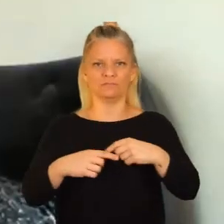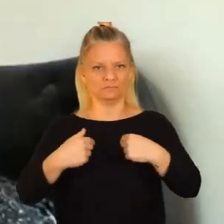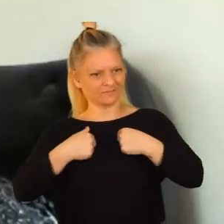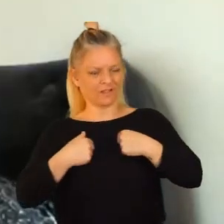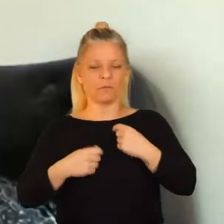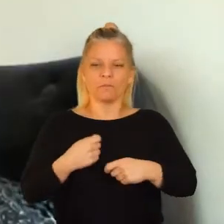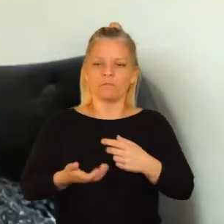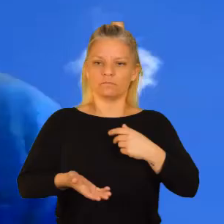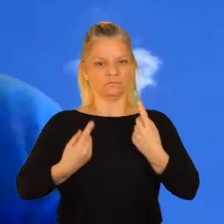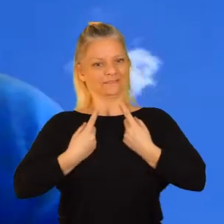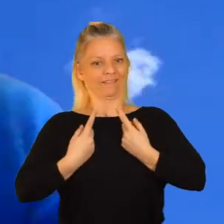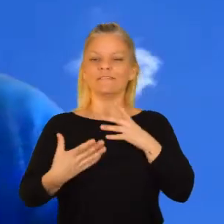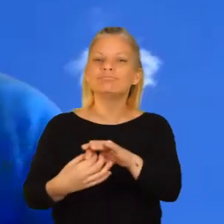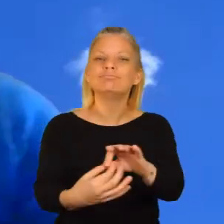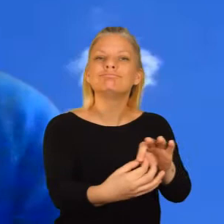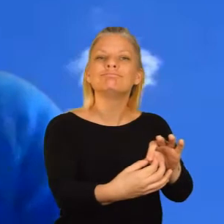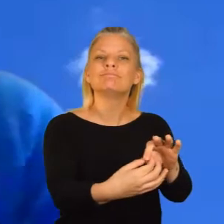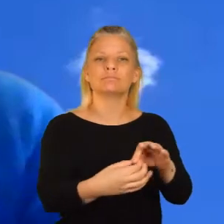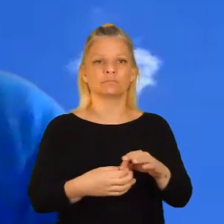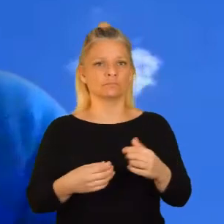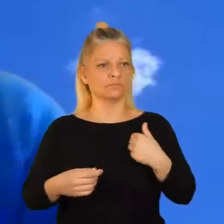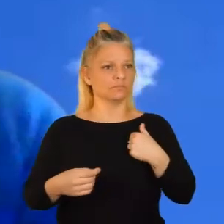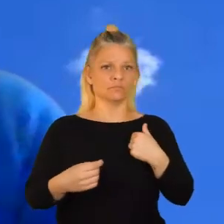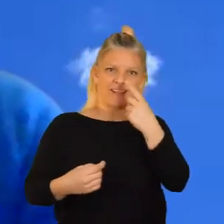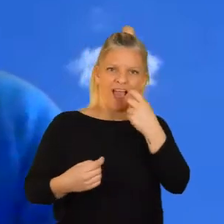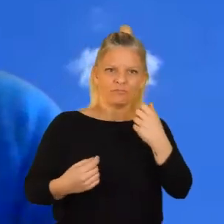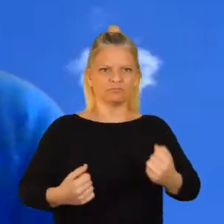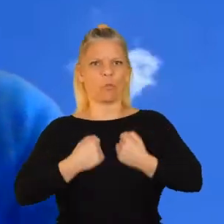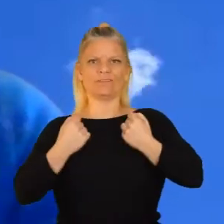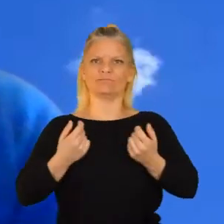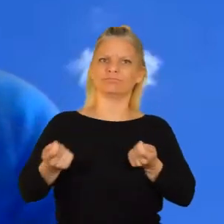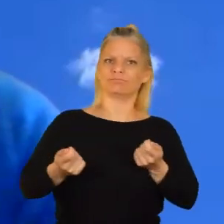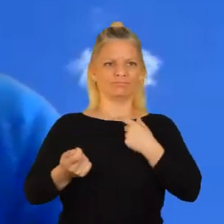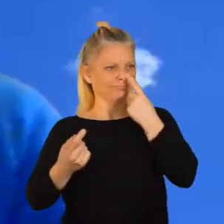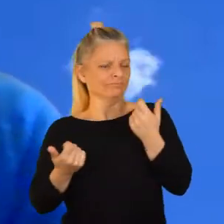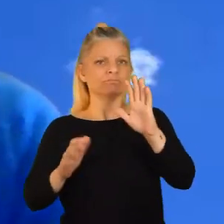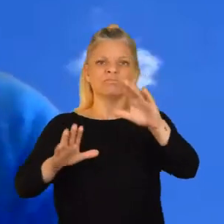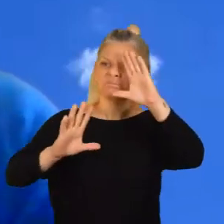And as you're saying it you know it helps you connect much more to the people that you're with